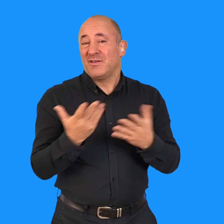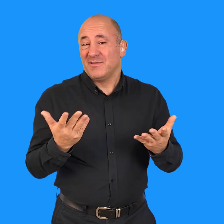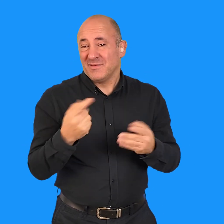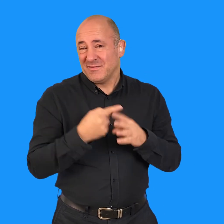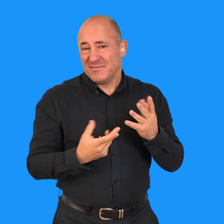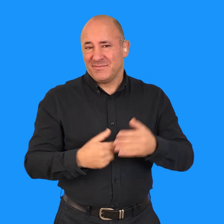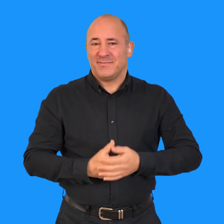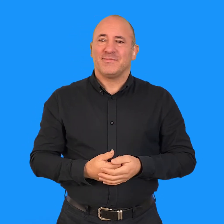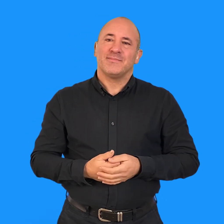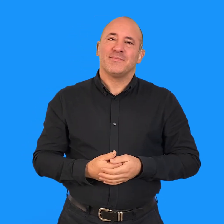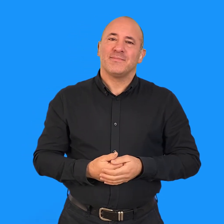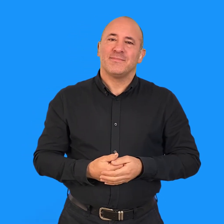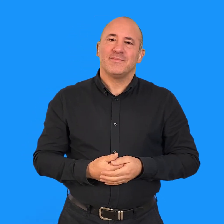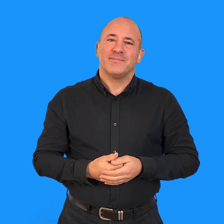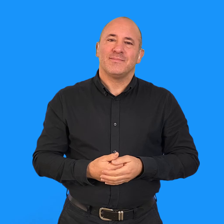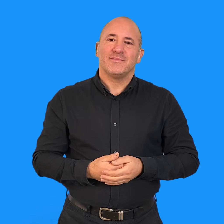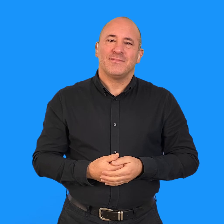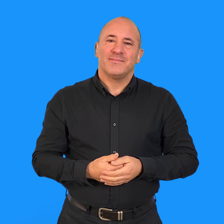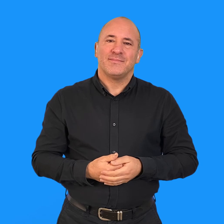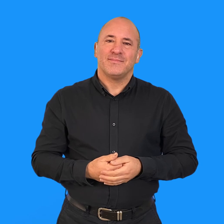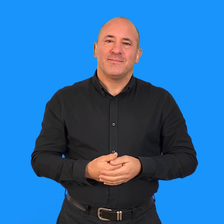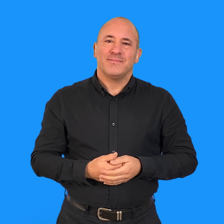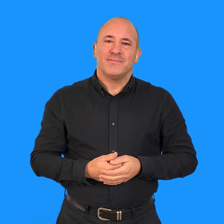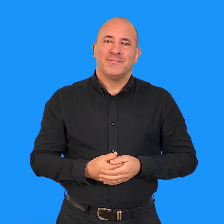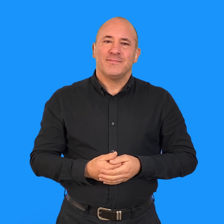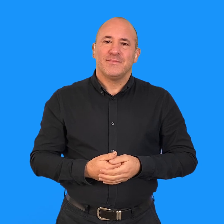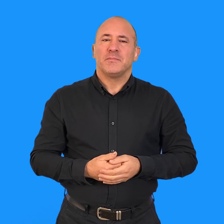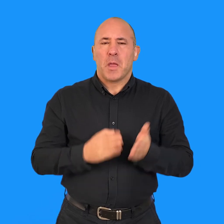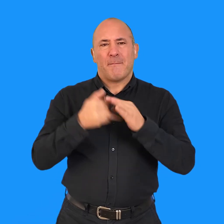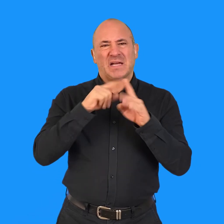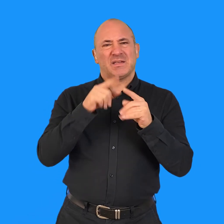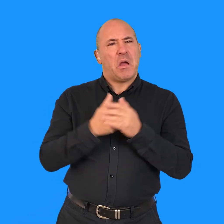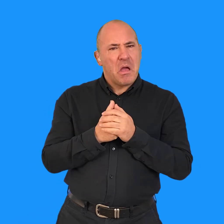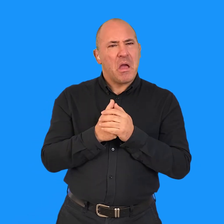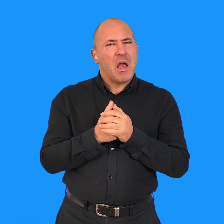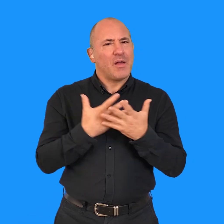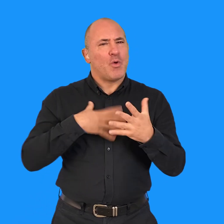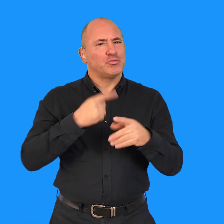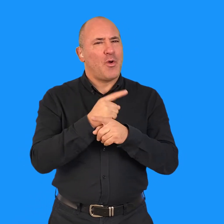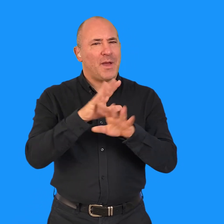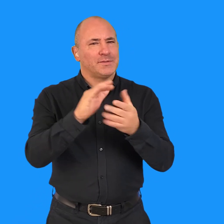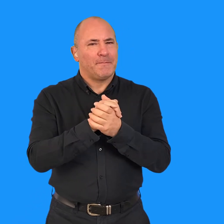So that's just a small bit of what we do. I suppose, that brings me around to something.